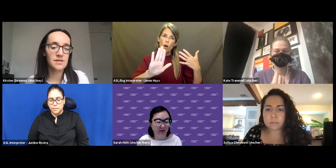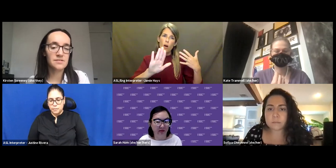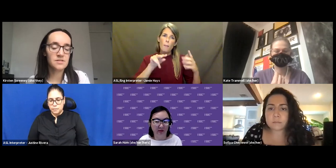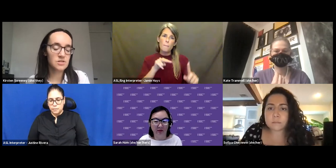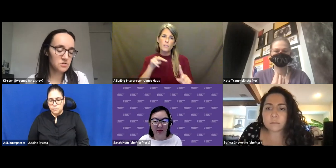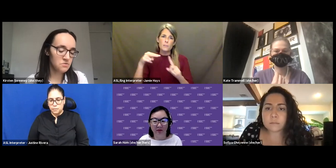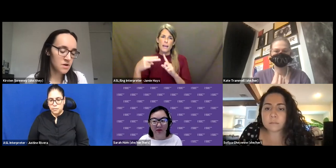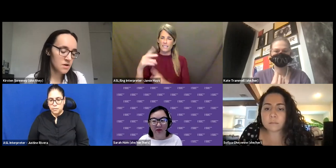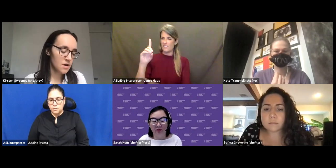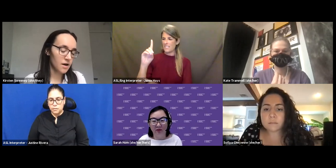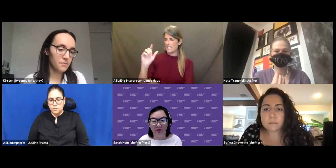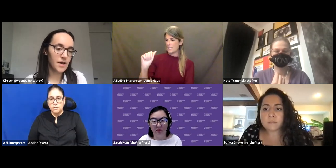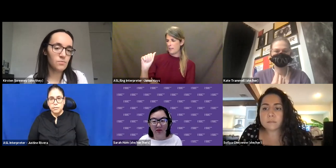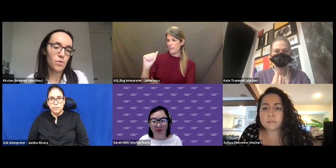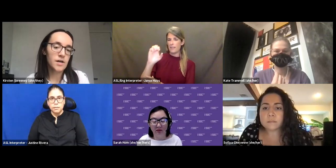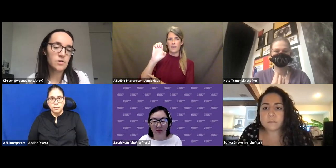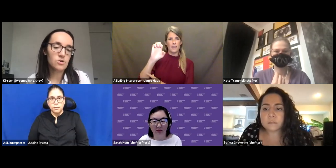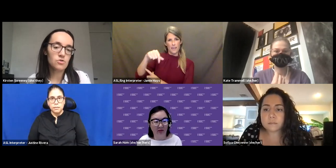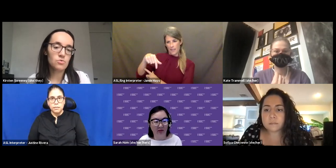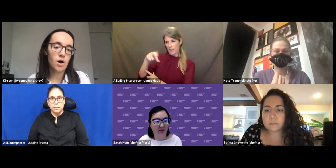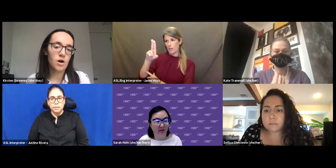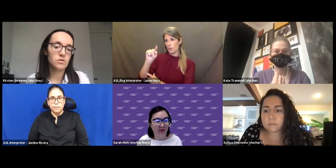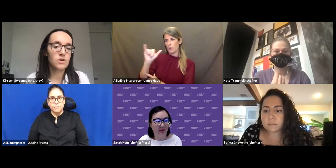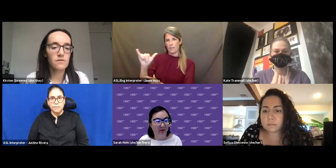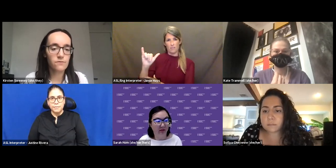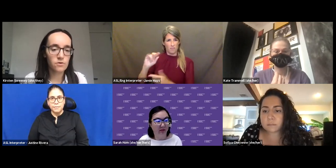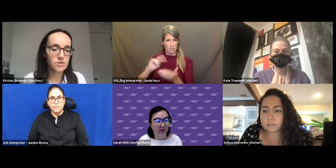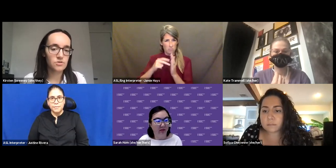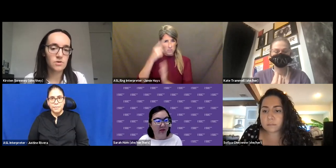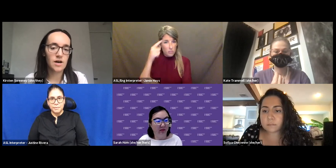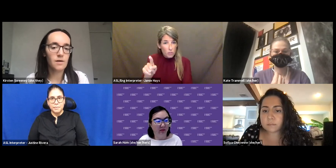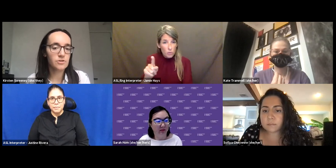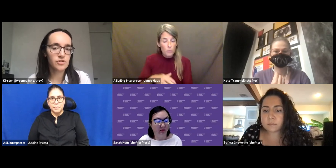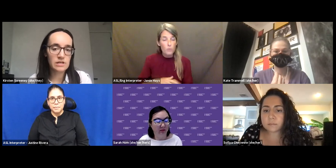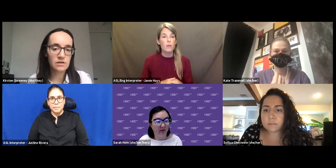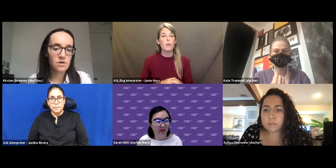means to you and what you are looking forward to accomplishing